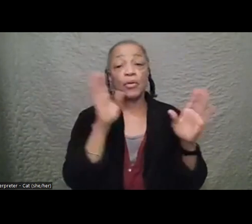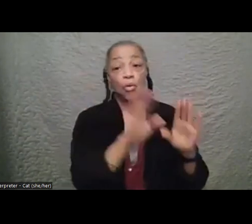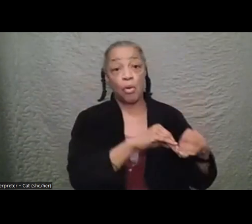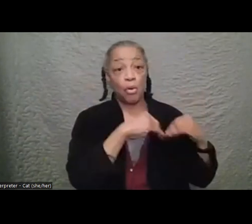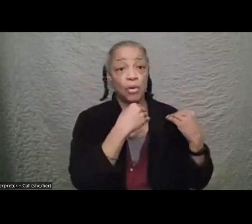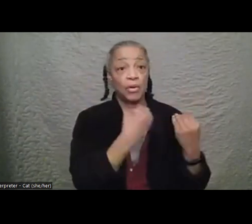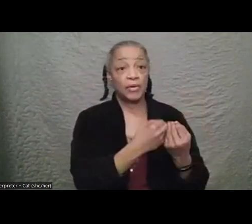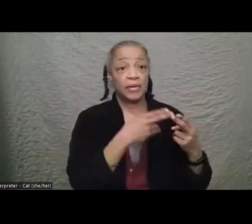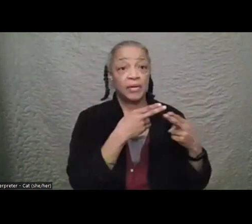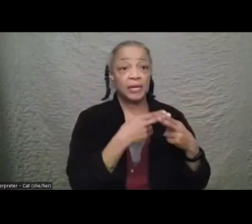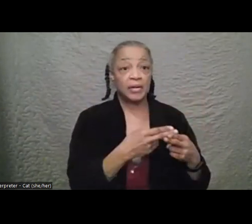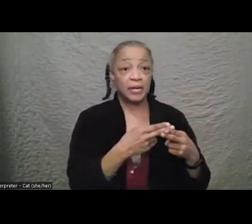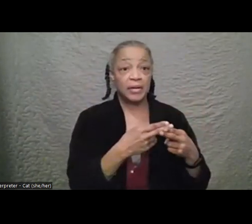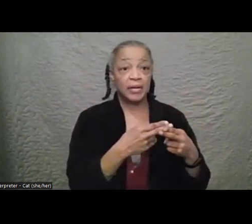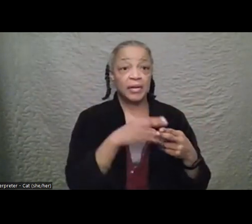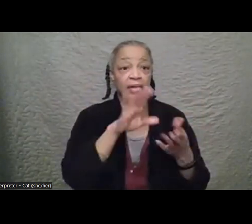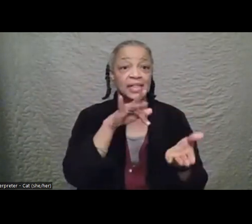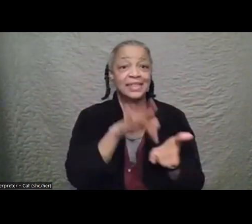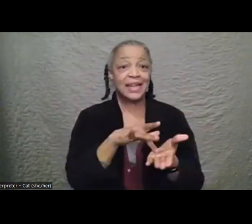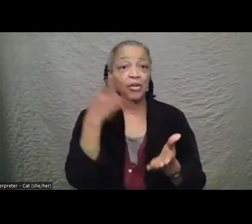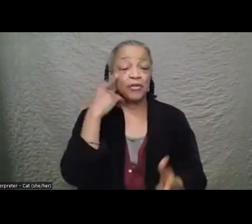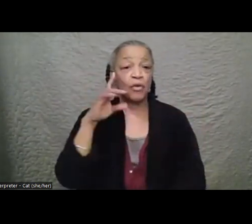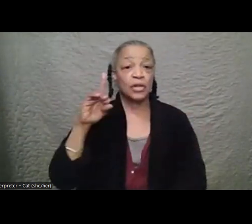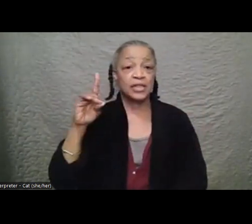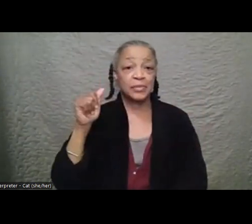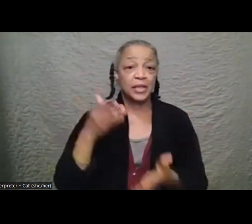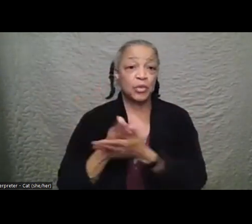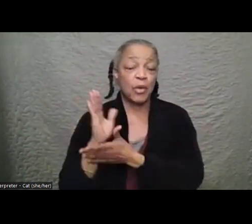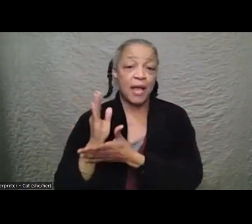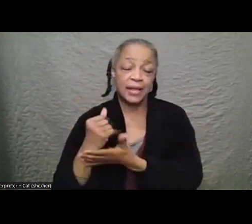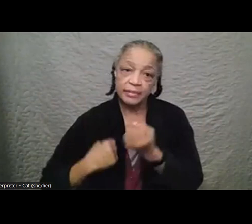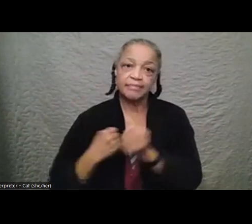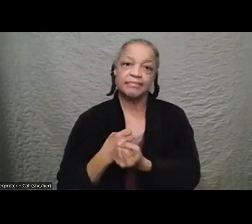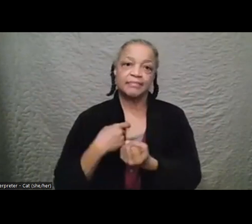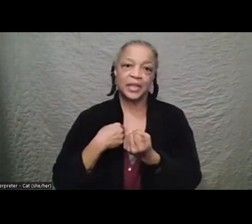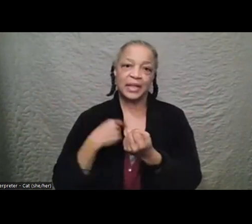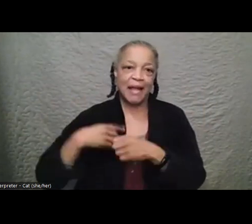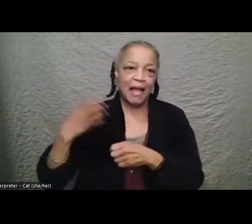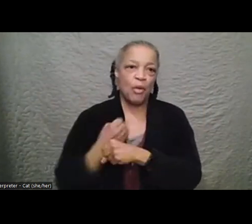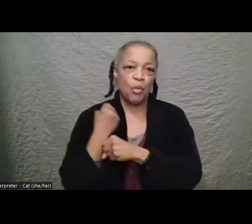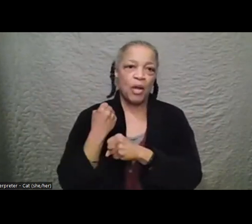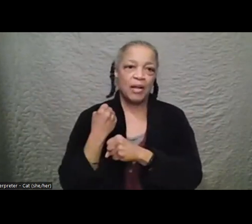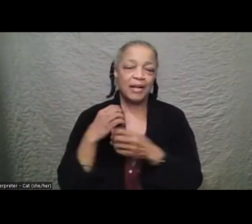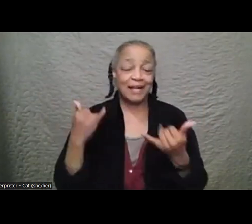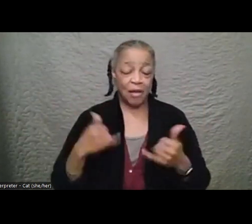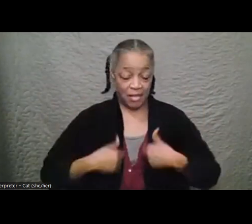the center for disability rights. I now live my own apartment in Rochester, New York.